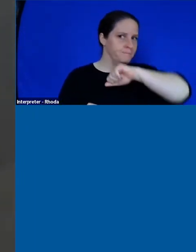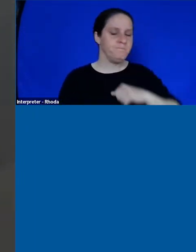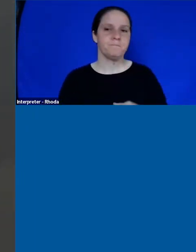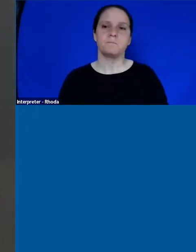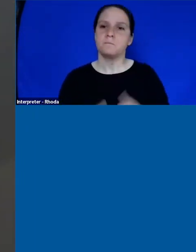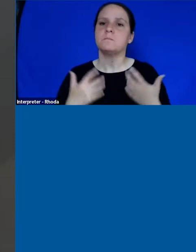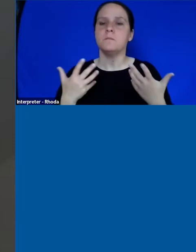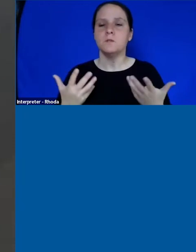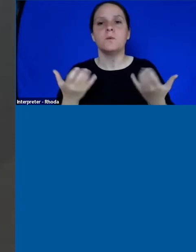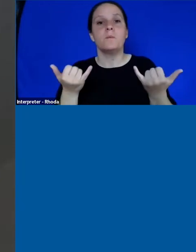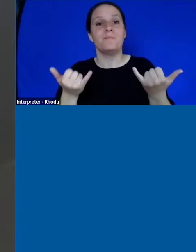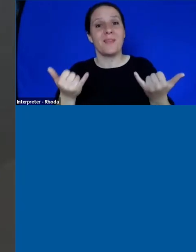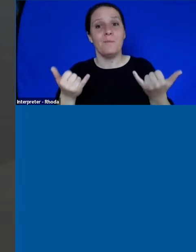So now I wanna open it up for questions.